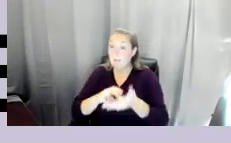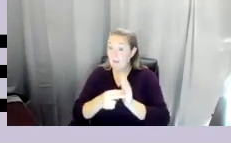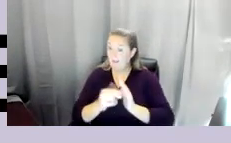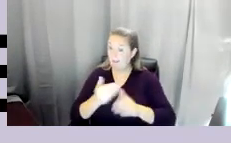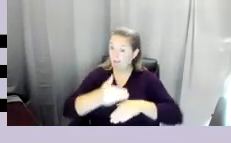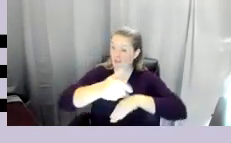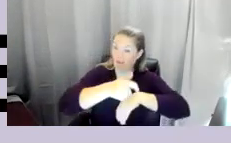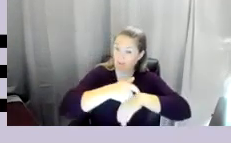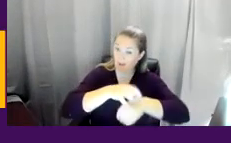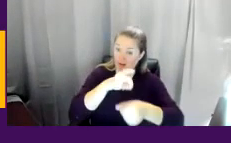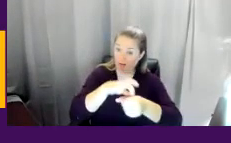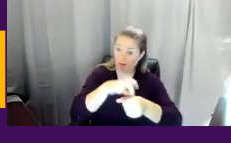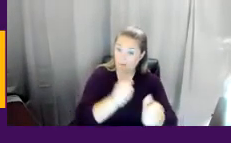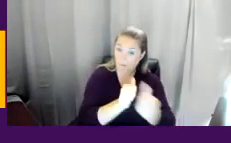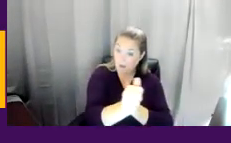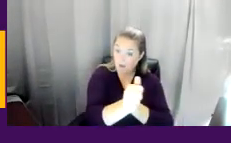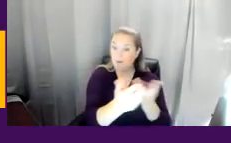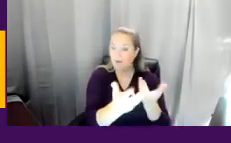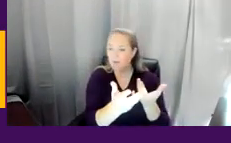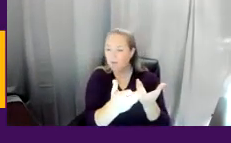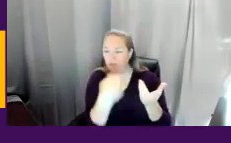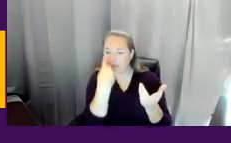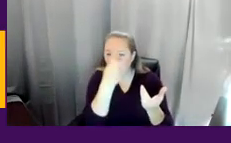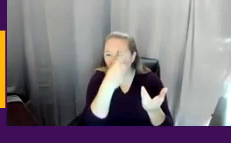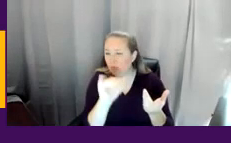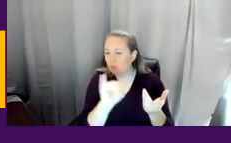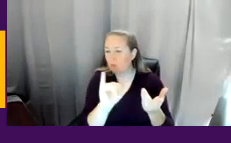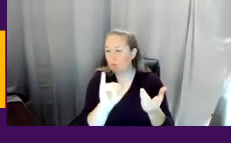INFORM THE COUNTY, BOTH IN OUR CURRENT OPERATIONS AS WELL AS